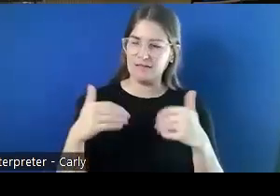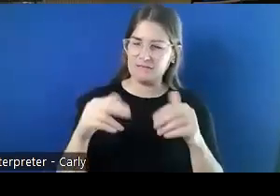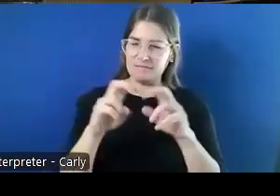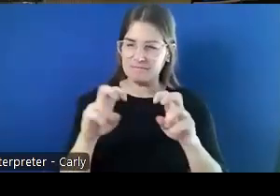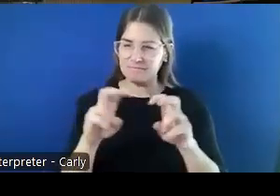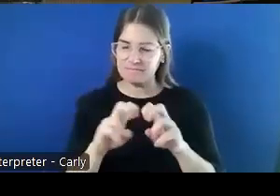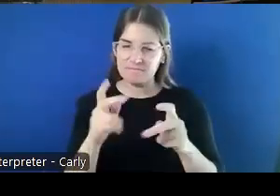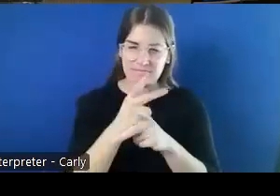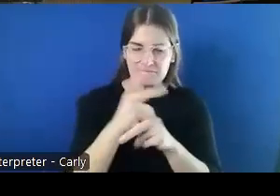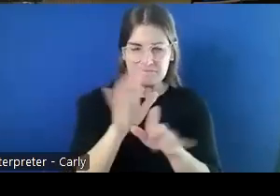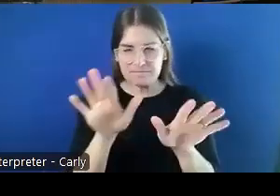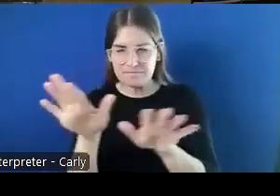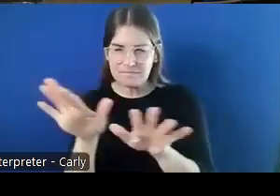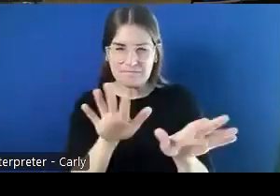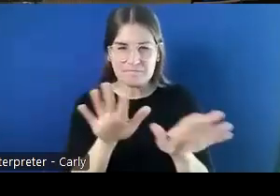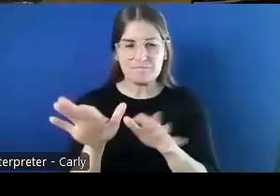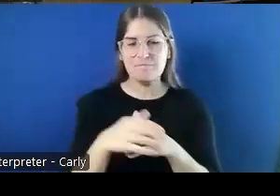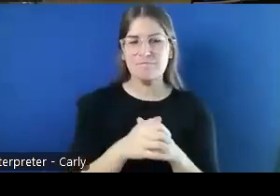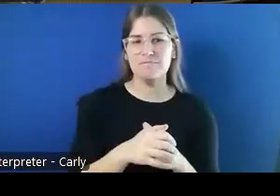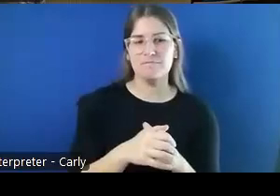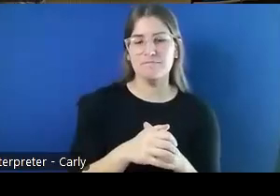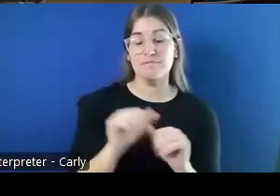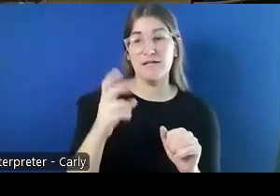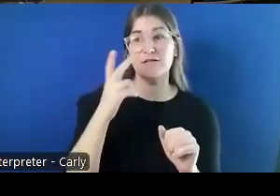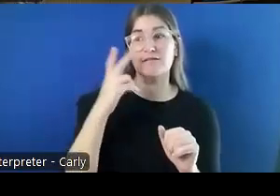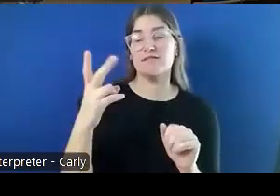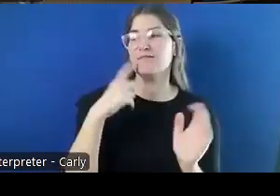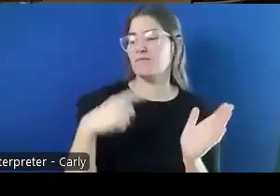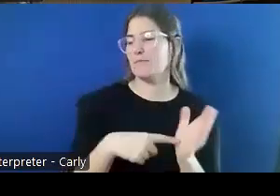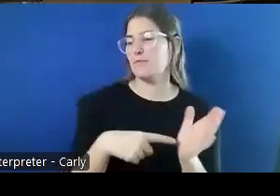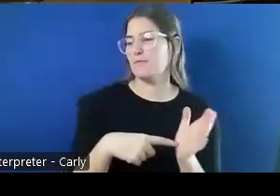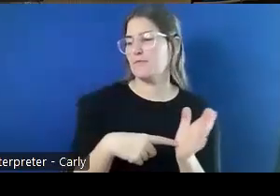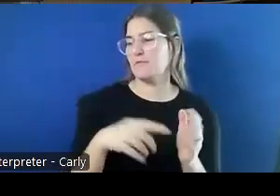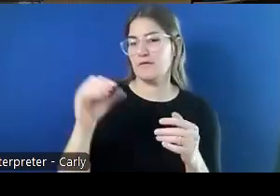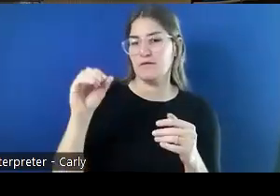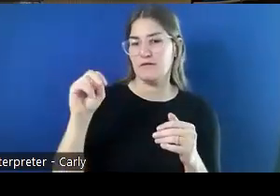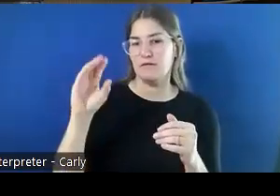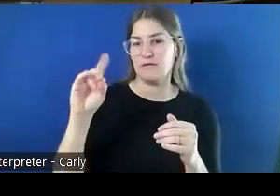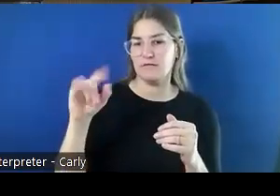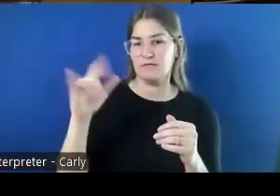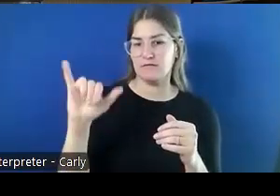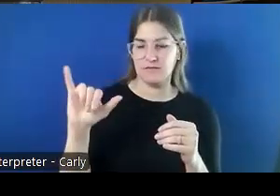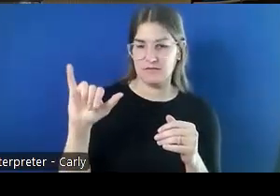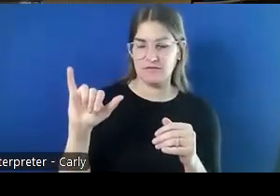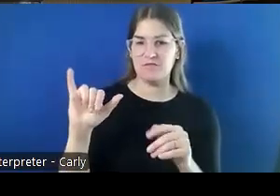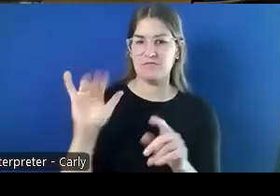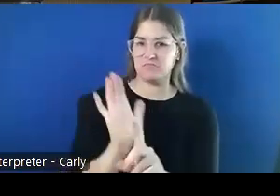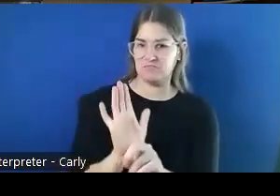see this being something where let's say on the oncology side you know oncologist want to help and